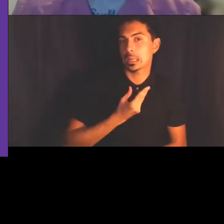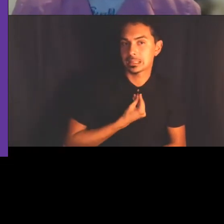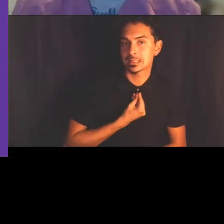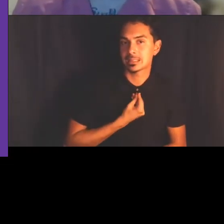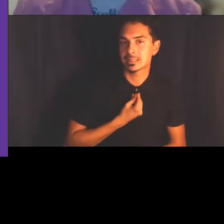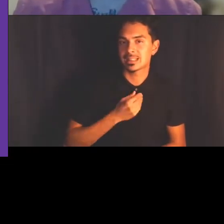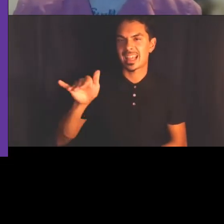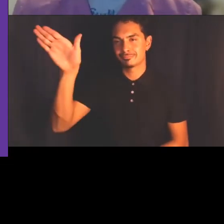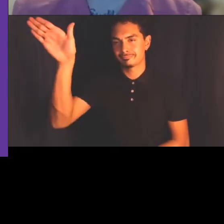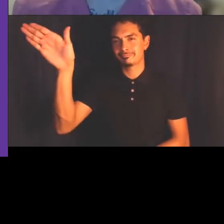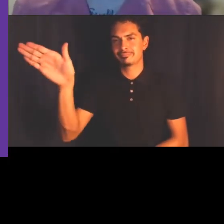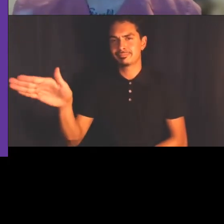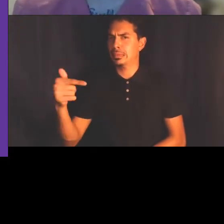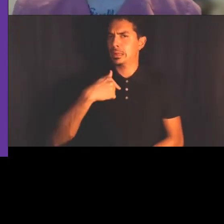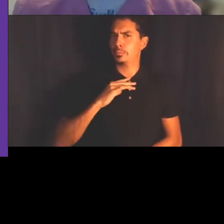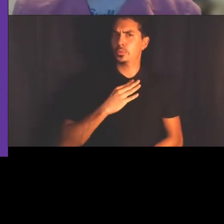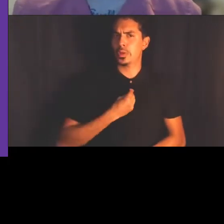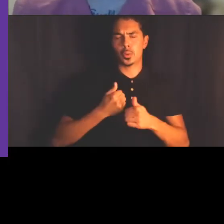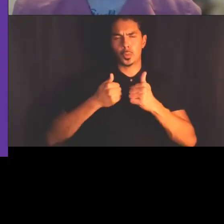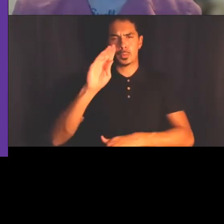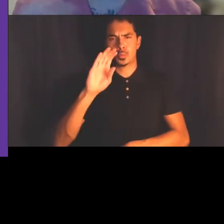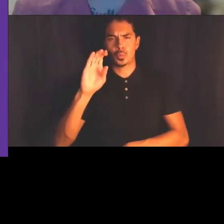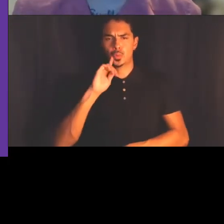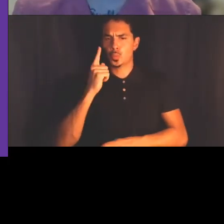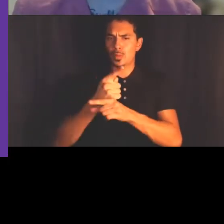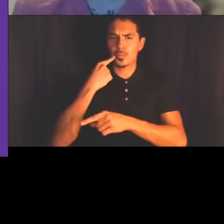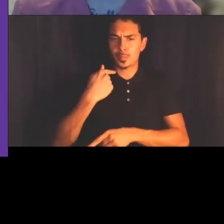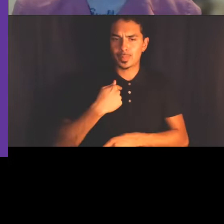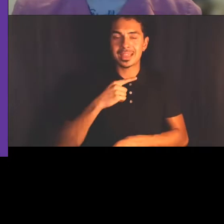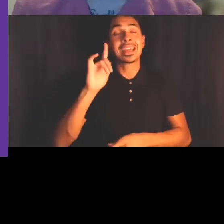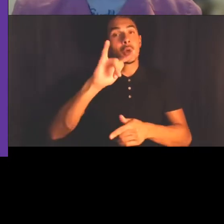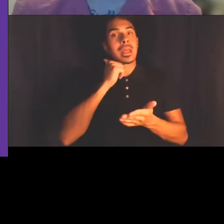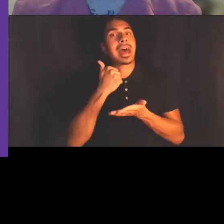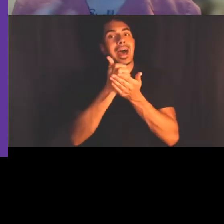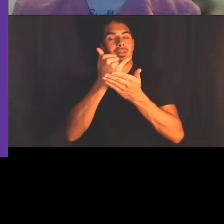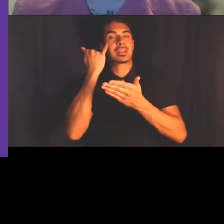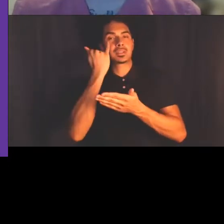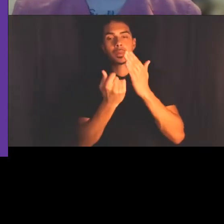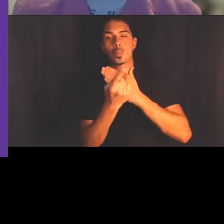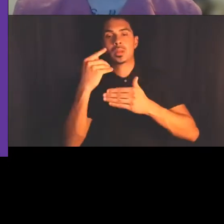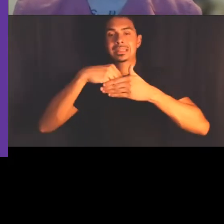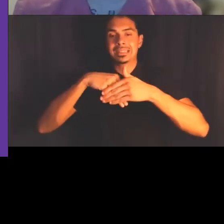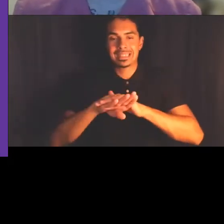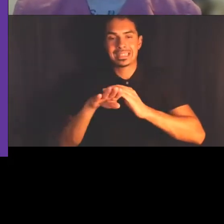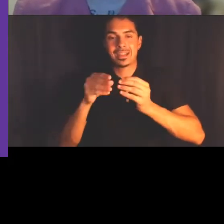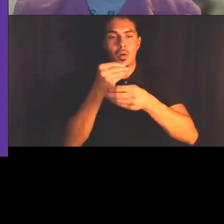when you are providing care for somebody in an office space is to make sure that you have materials and education